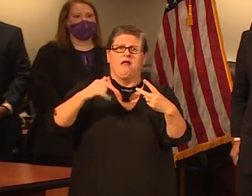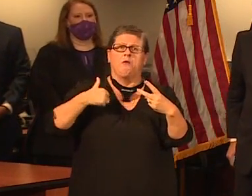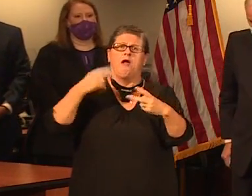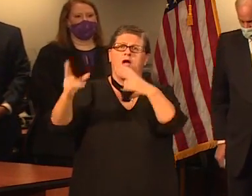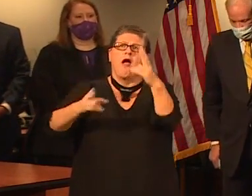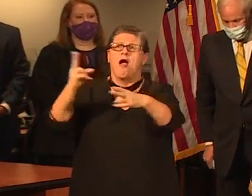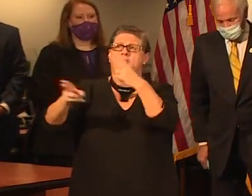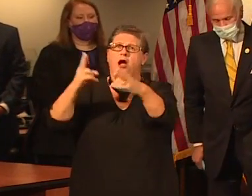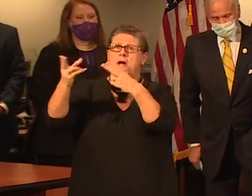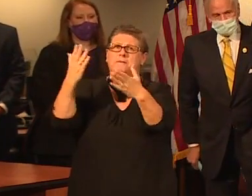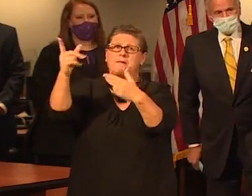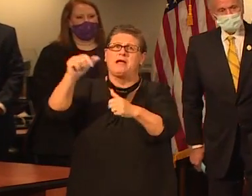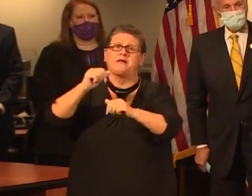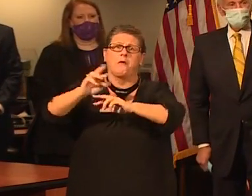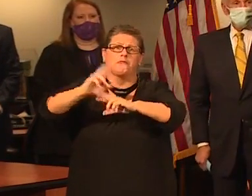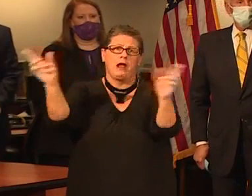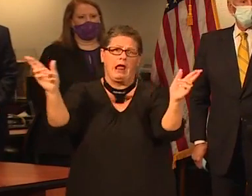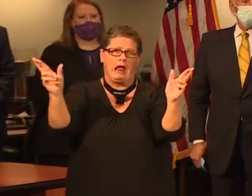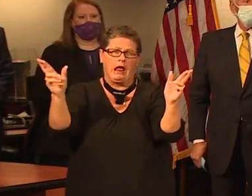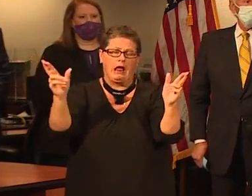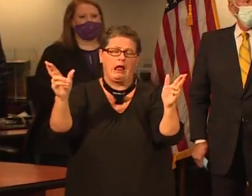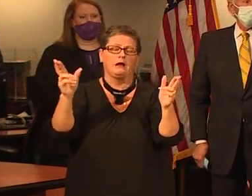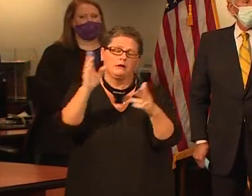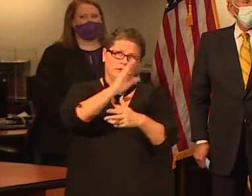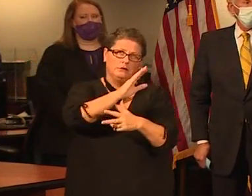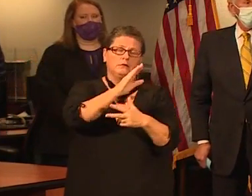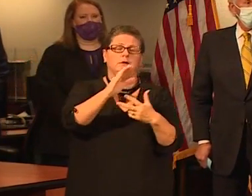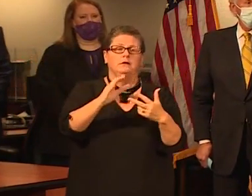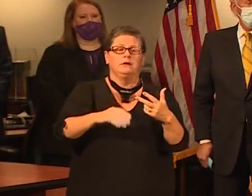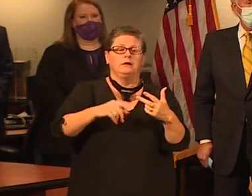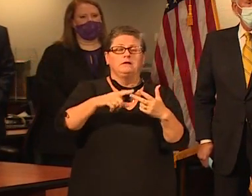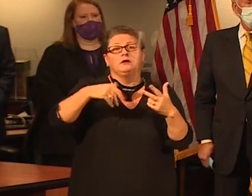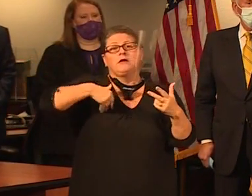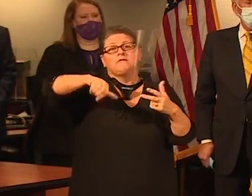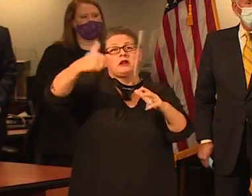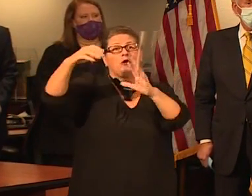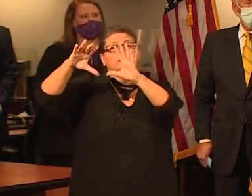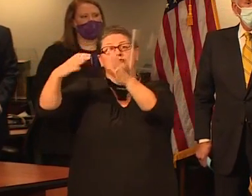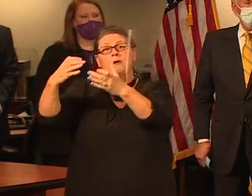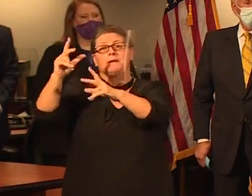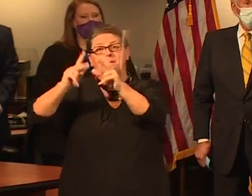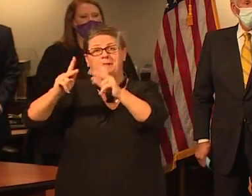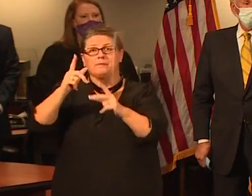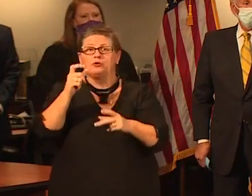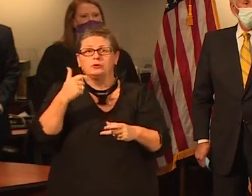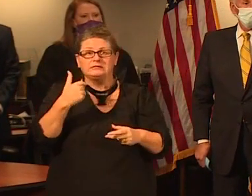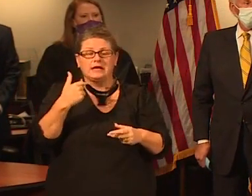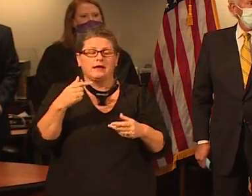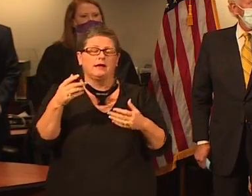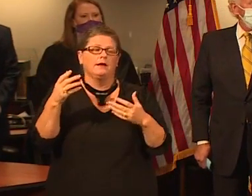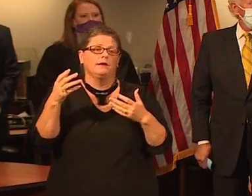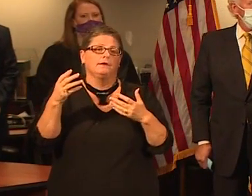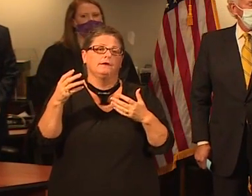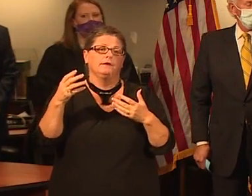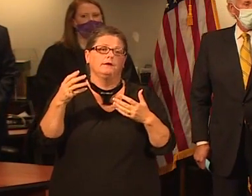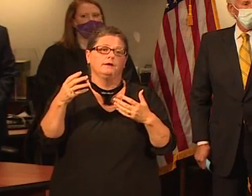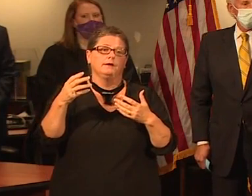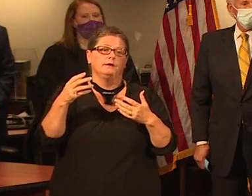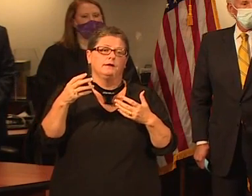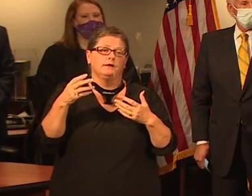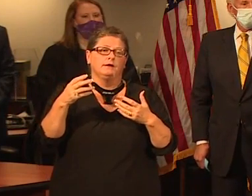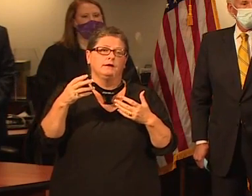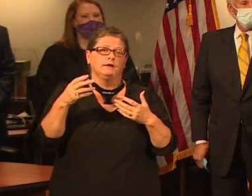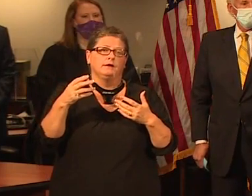YOU HAVE SOME ON ONE SIDE, WHO FEEL LIKE WE HAVE BEEN RUSHING THE VACCINE, THAT IT MAY BE NOT COMPLETELY READY BY THE TIME IS READY.